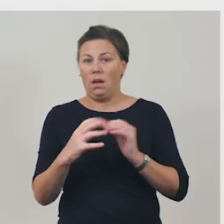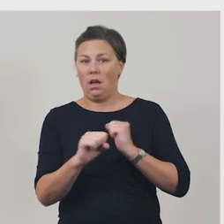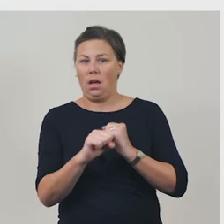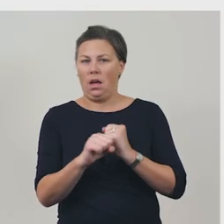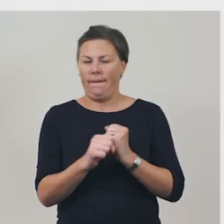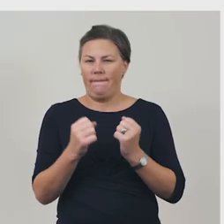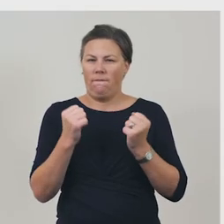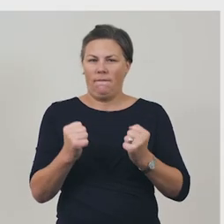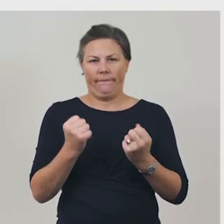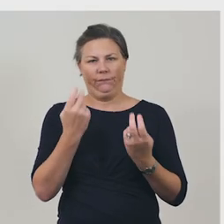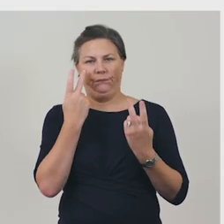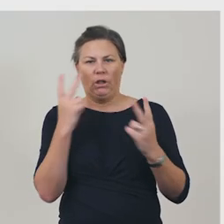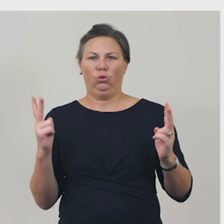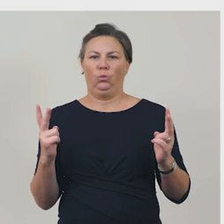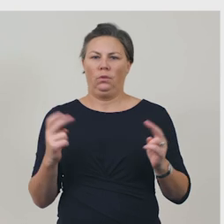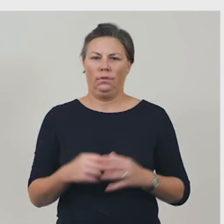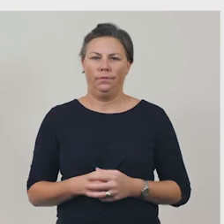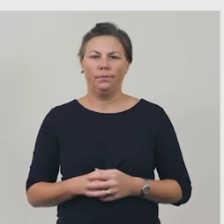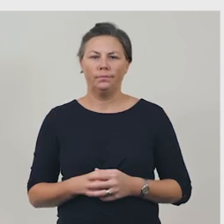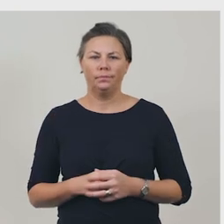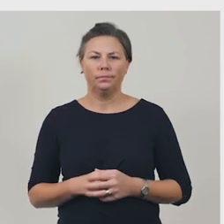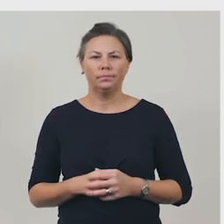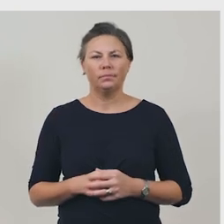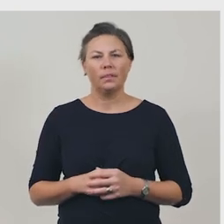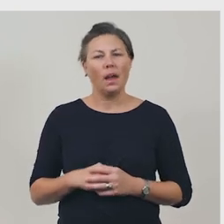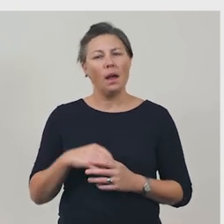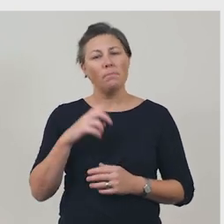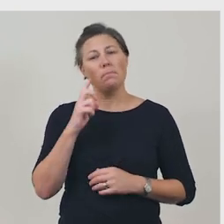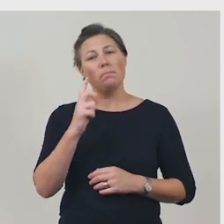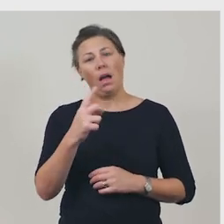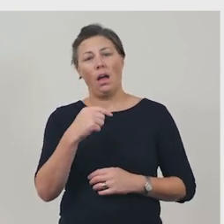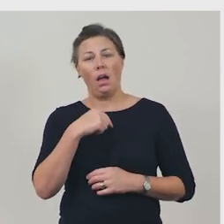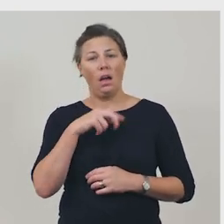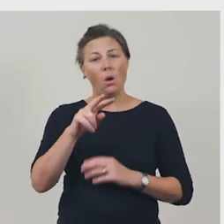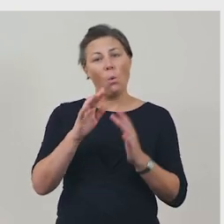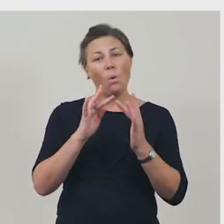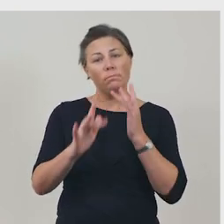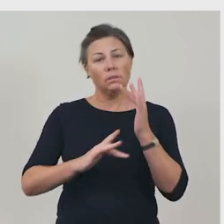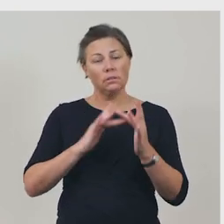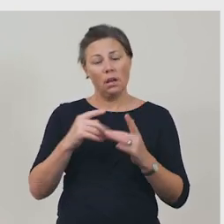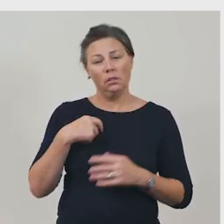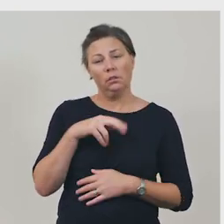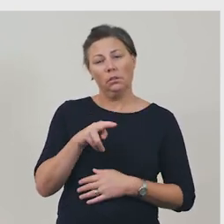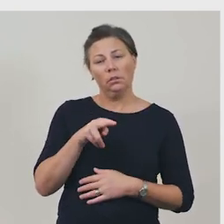When I first look at this site, I don’t think it’s trying to sell me something.